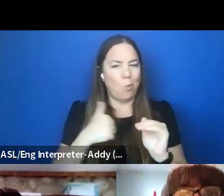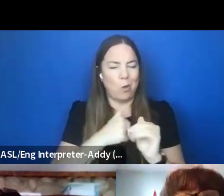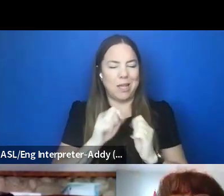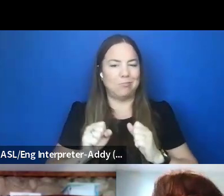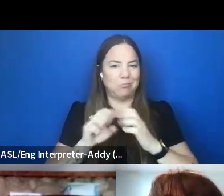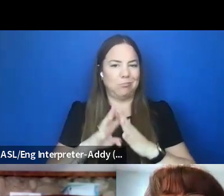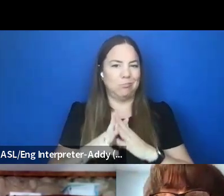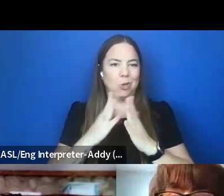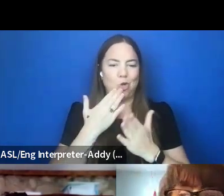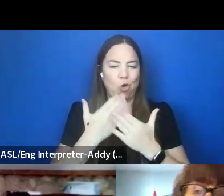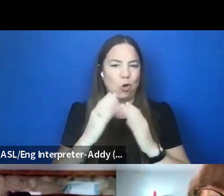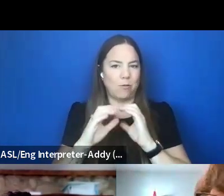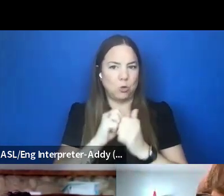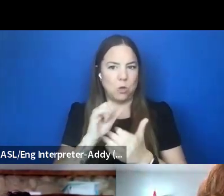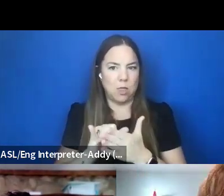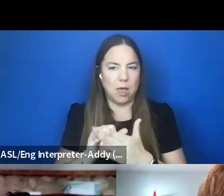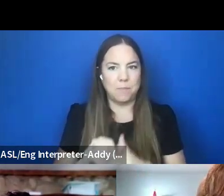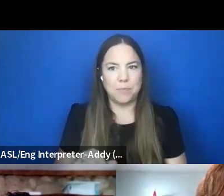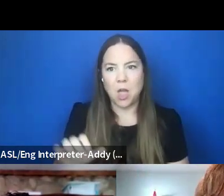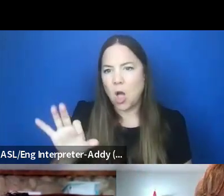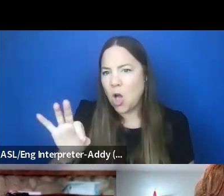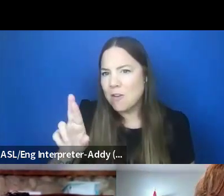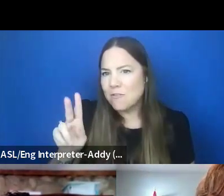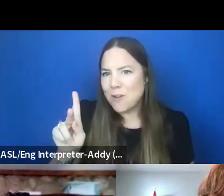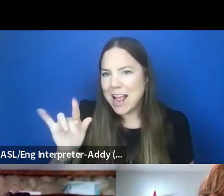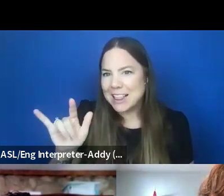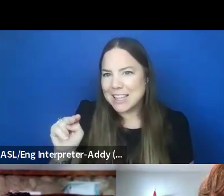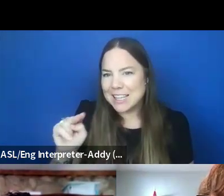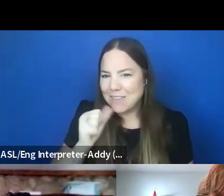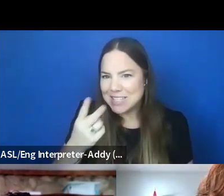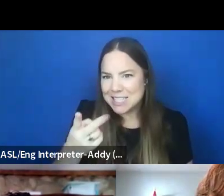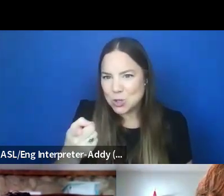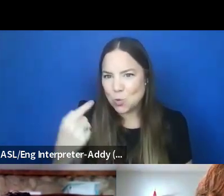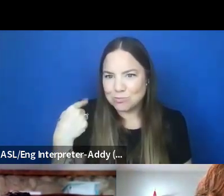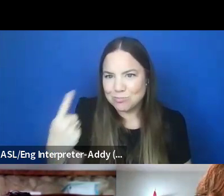Don Dew: And Ares, Franklin, I have not seen you for a while. Don Dew: and I bet you have some information.